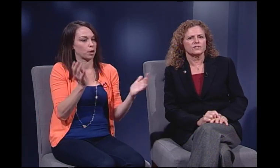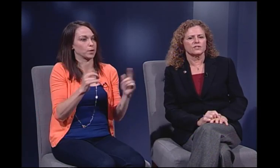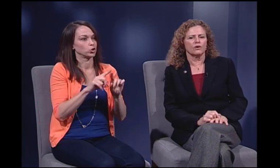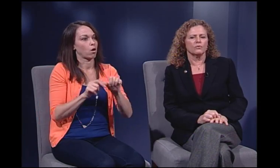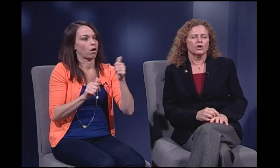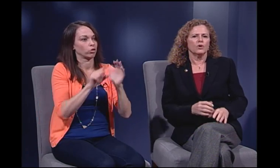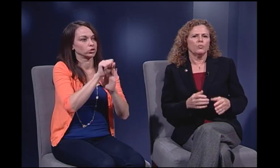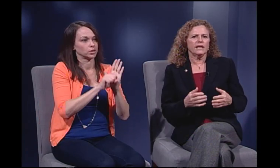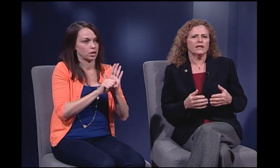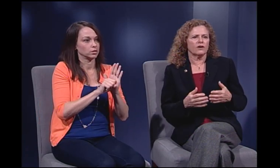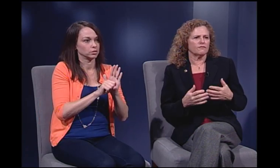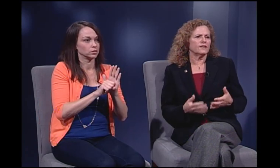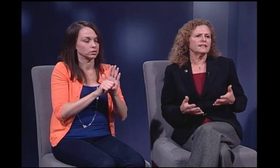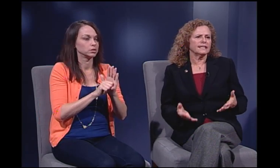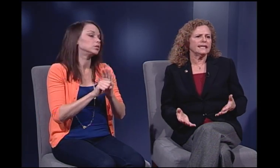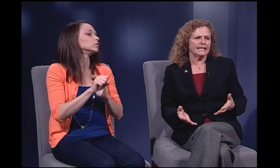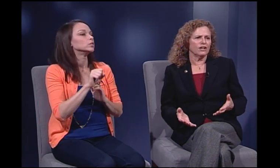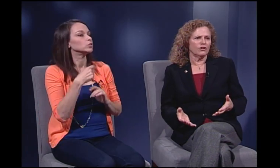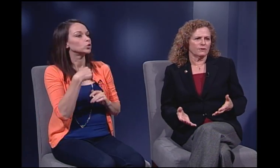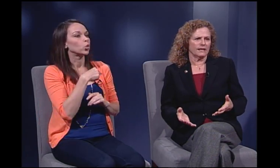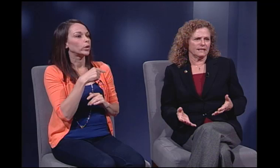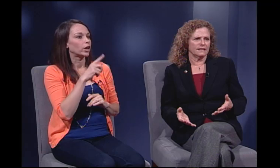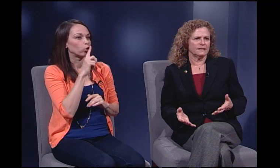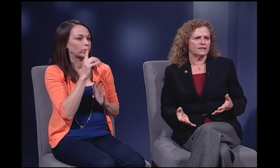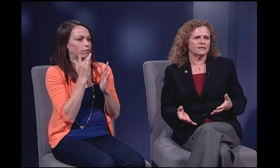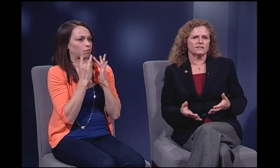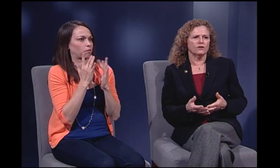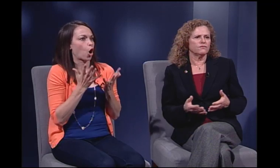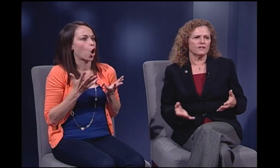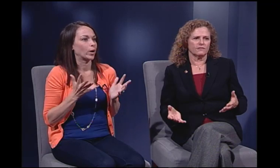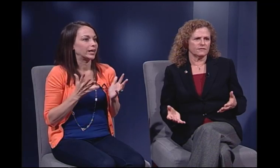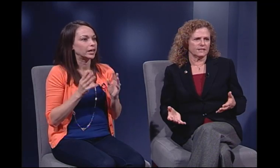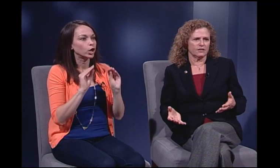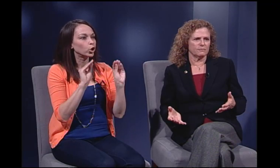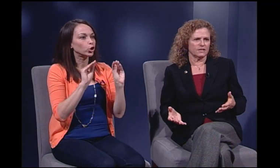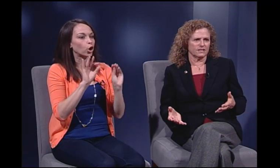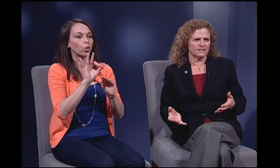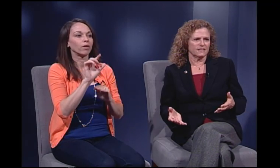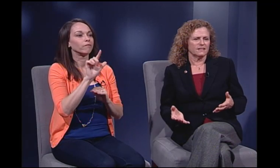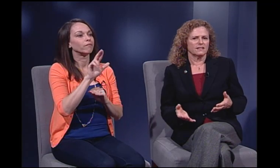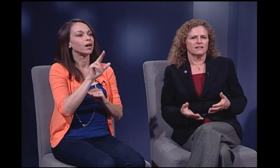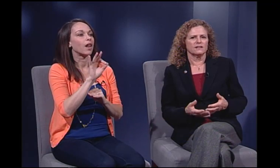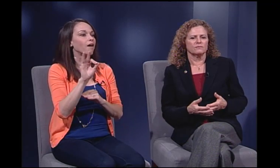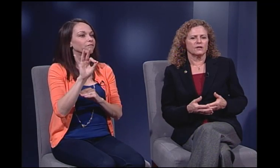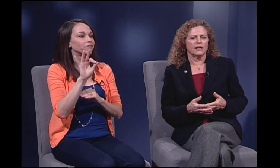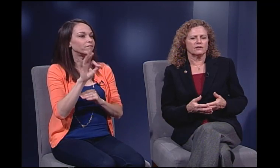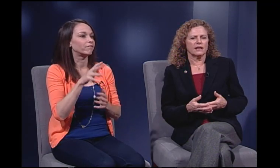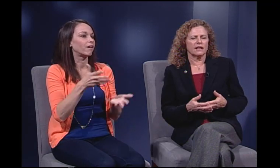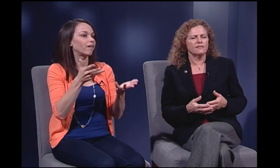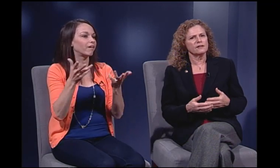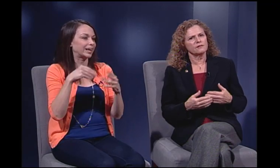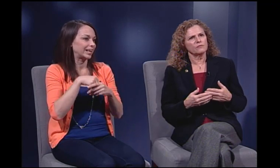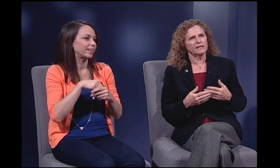So, we are very lean already. There is no fluff in our budget and I think we need